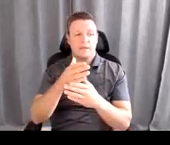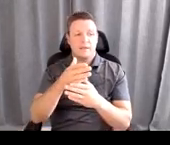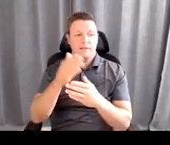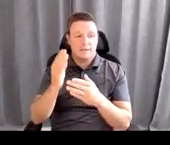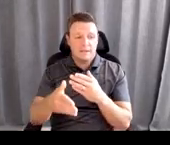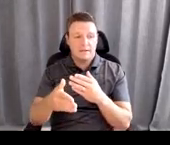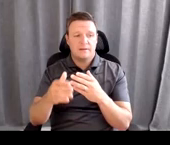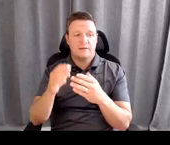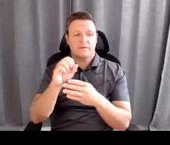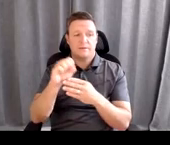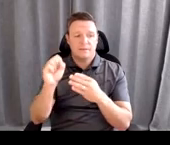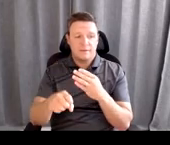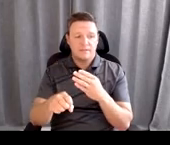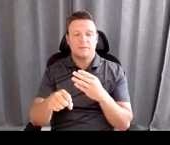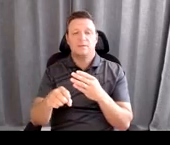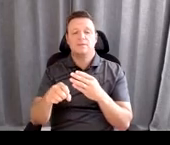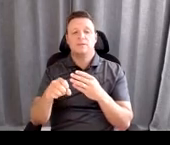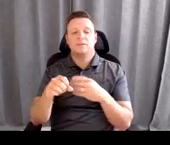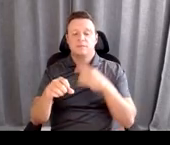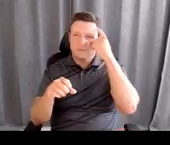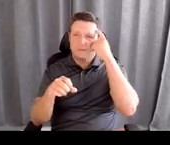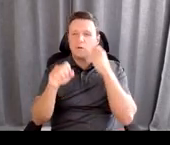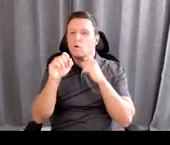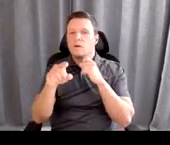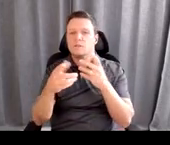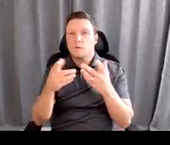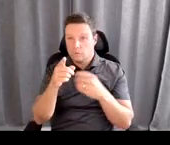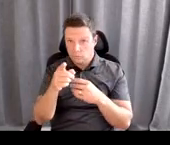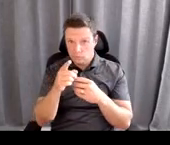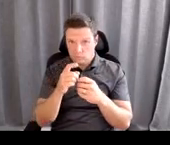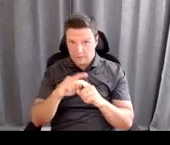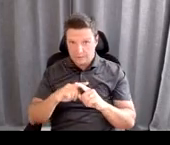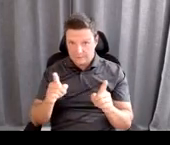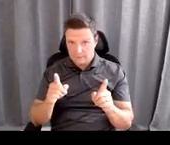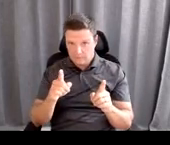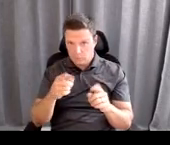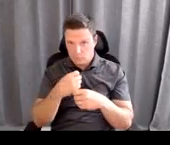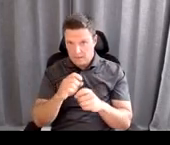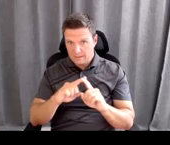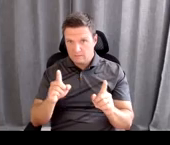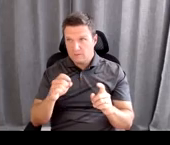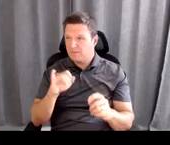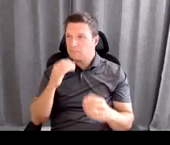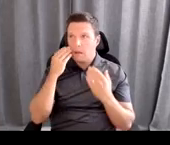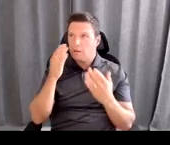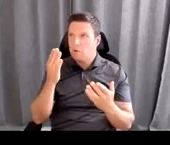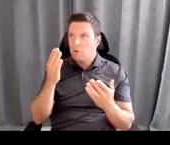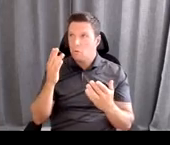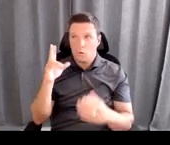The question should be, did you make a difference? And if the answer is I don't know or no, then you need to continue to do it,